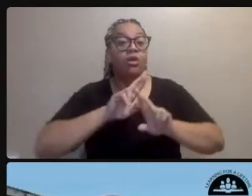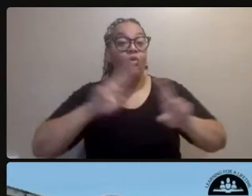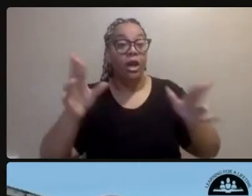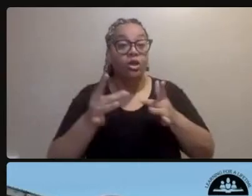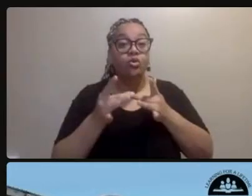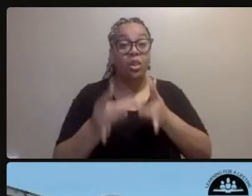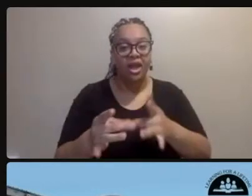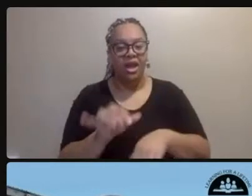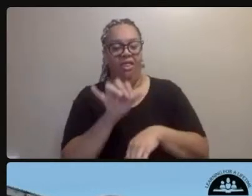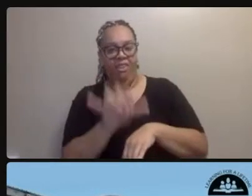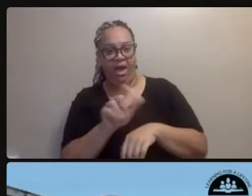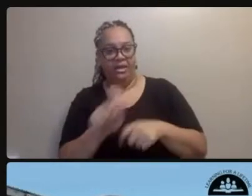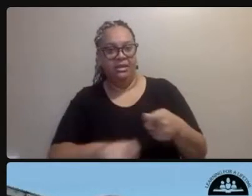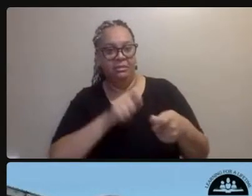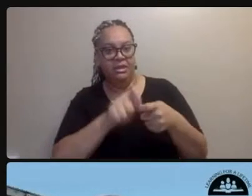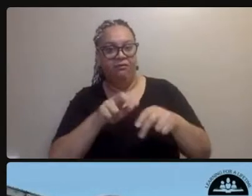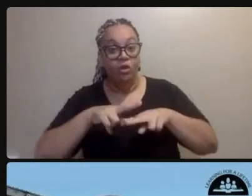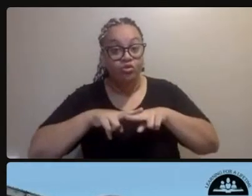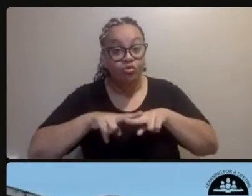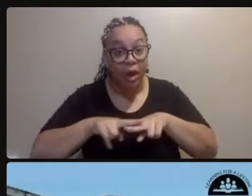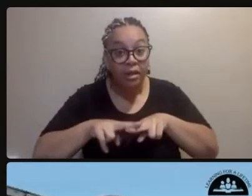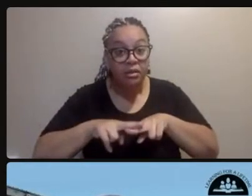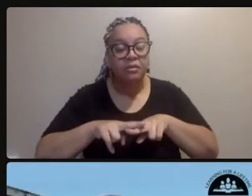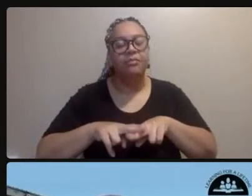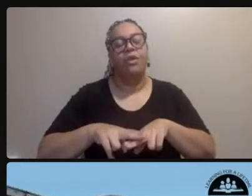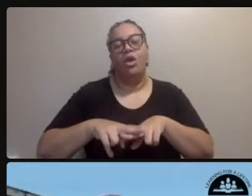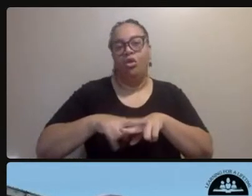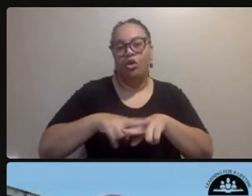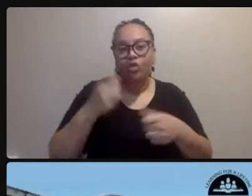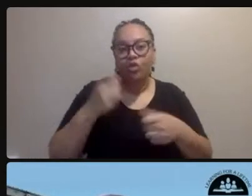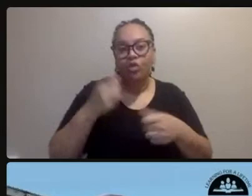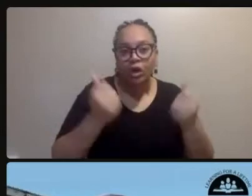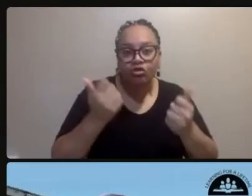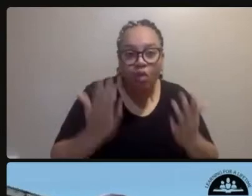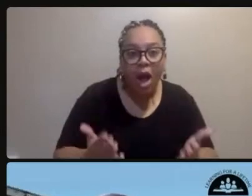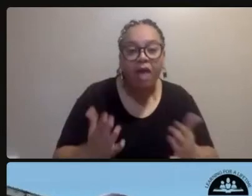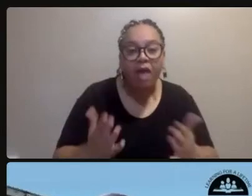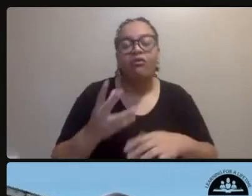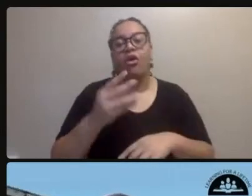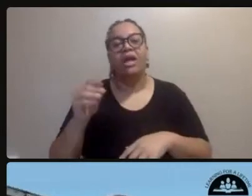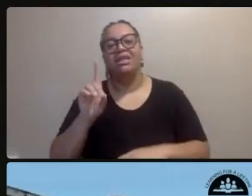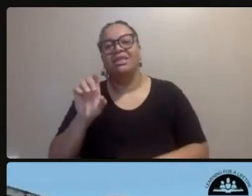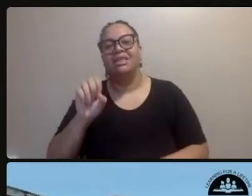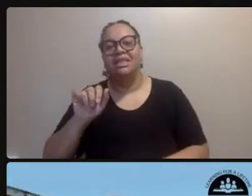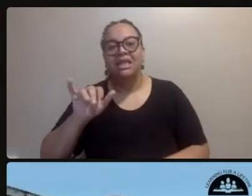THAT THE TRAIN NOW HAS AN